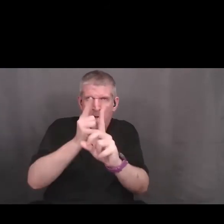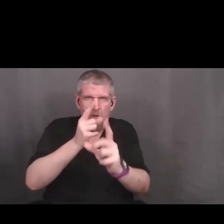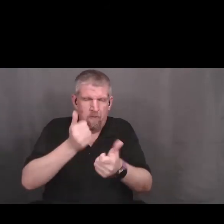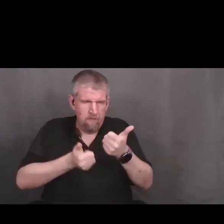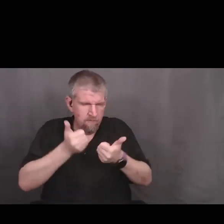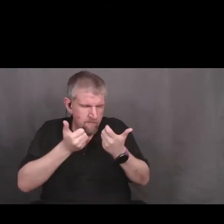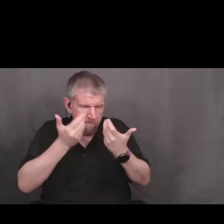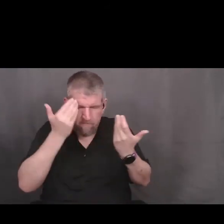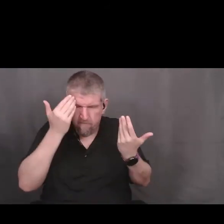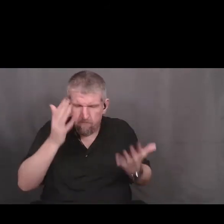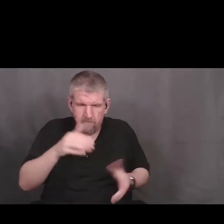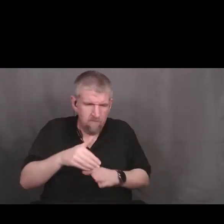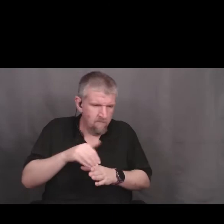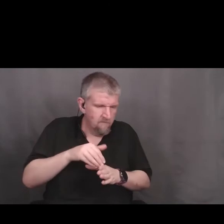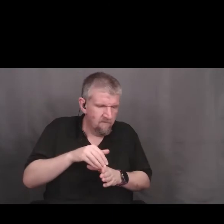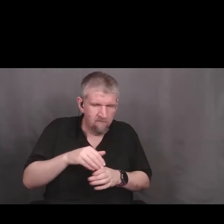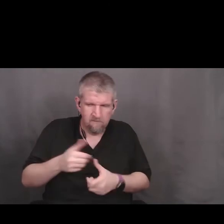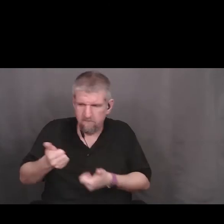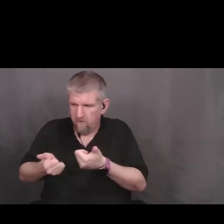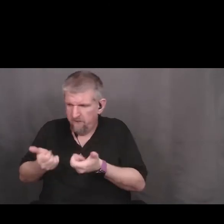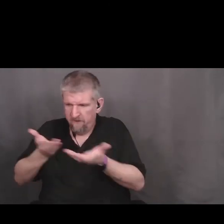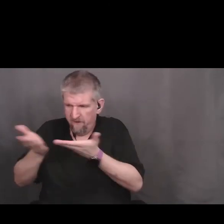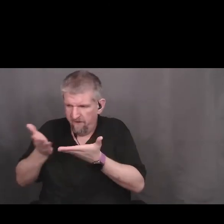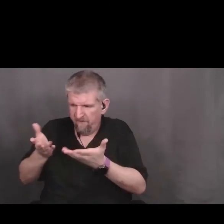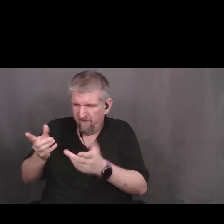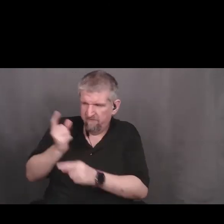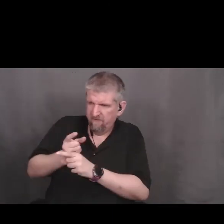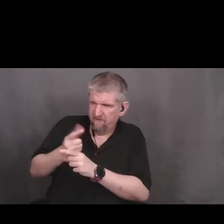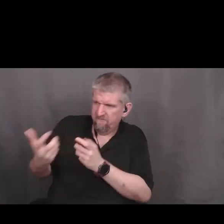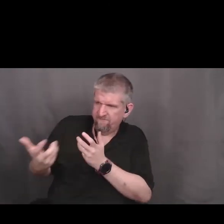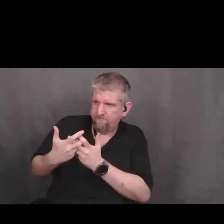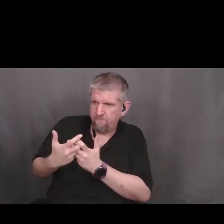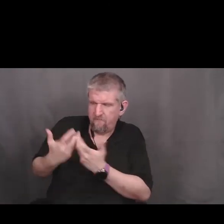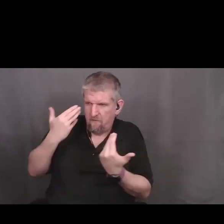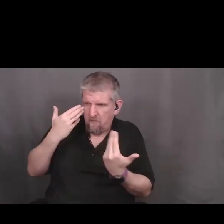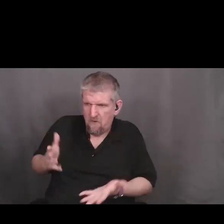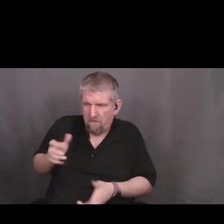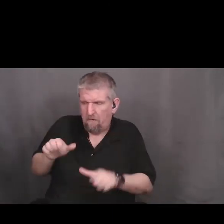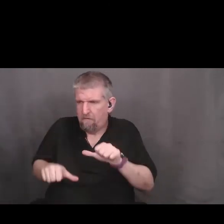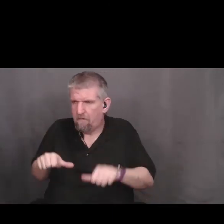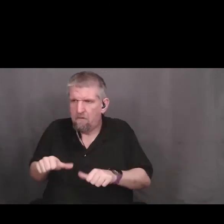they're not certain about the services that they might need or they would like to request,